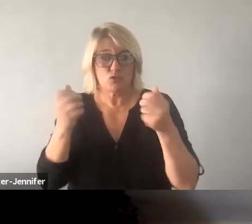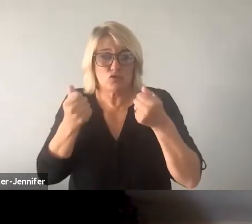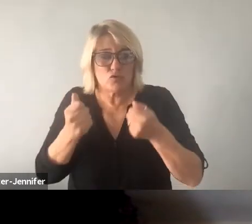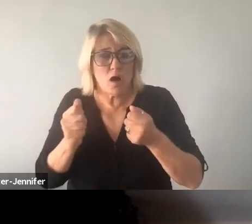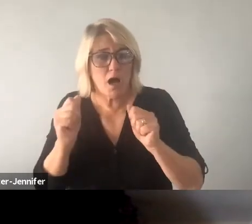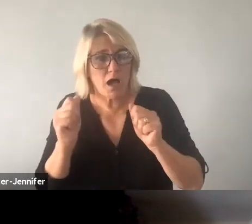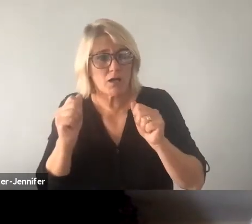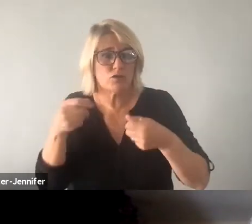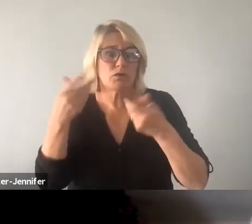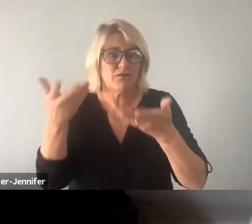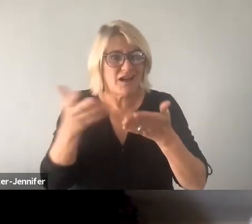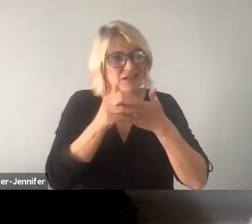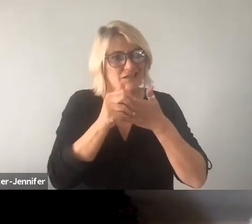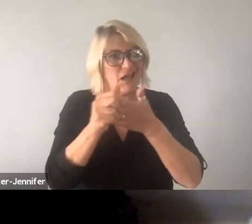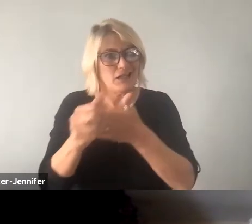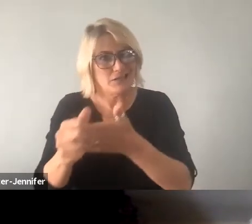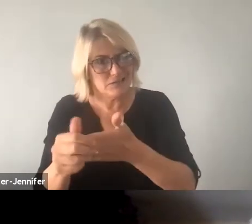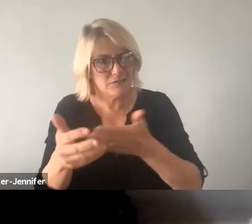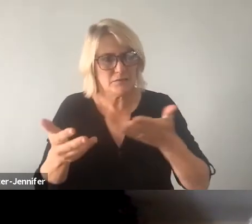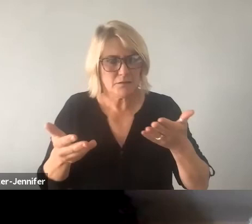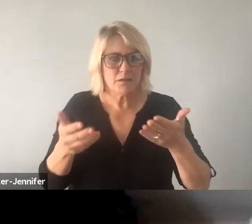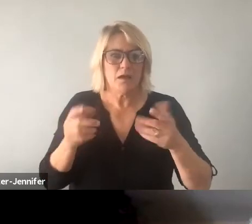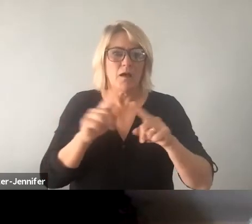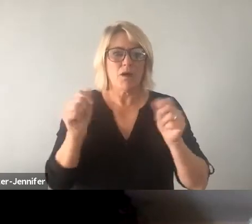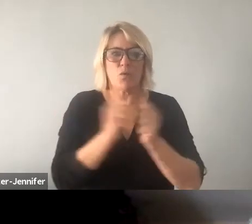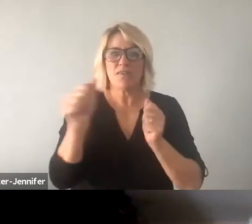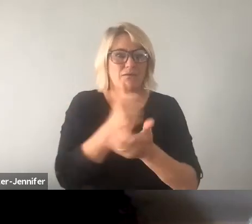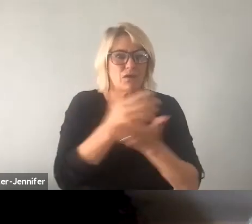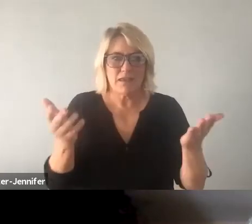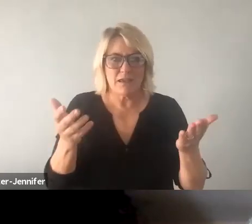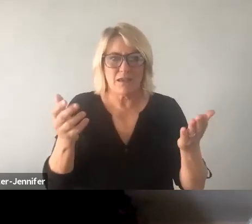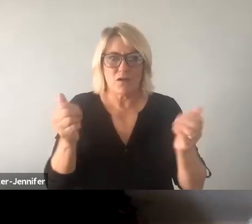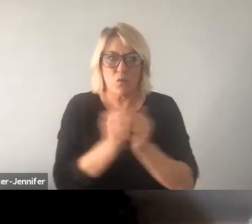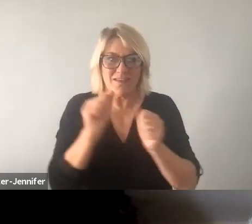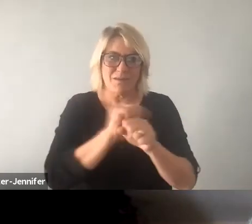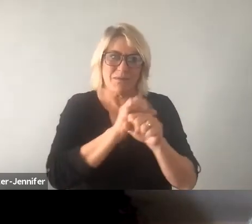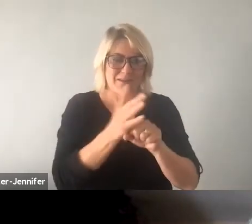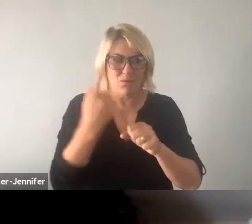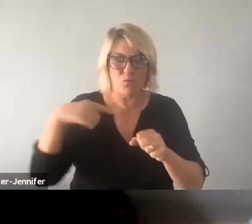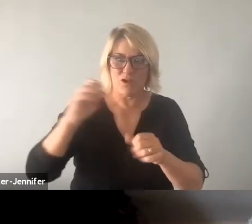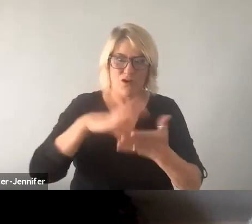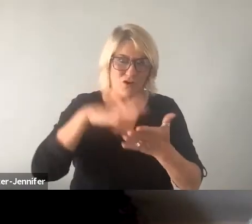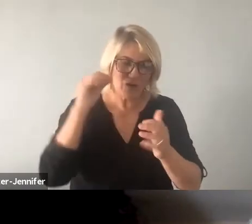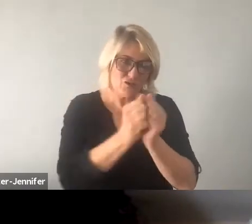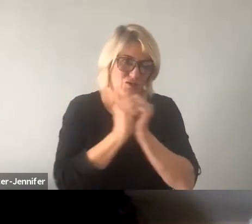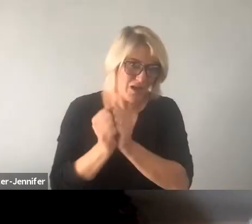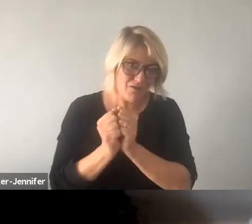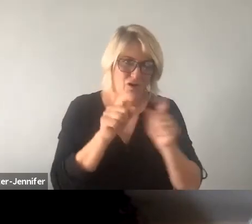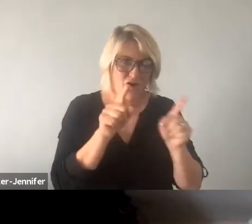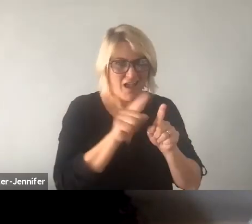hasn't changed at all. The EEOC and the Department of justice are trying to provide guidance, but as with